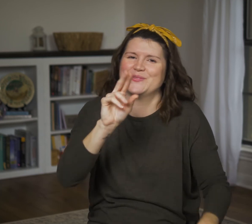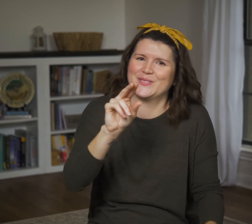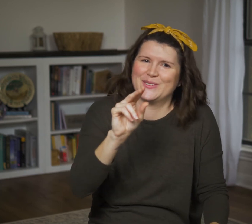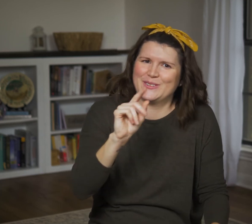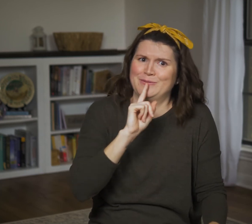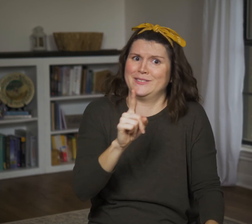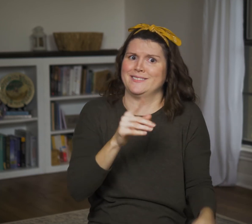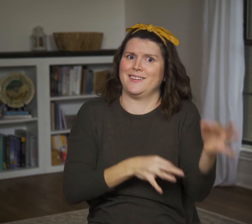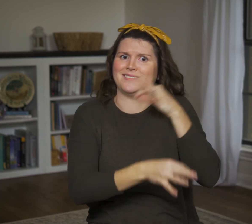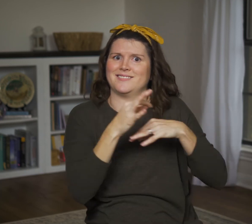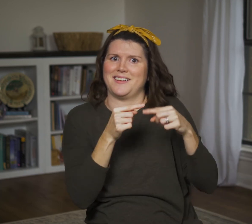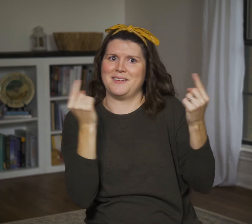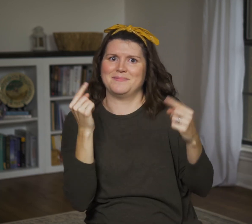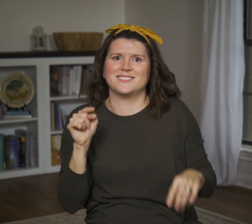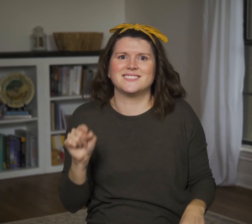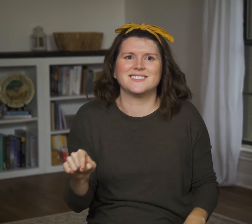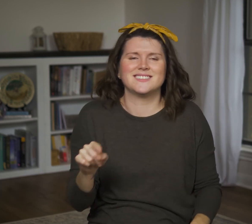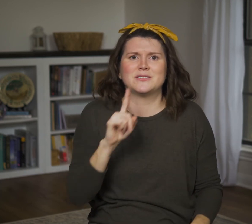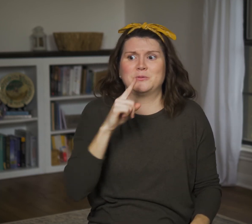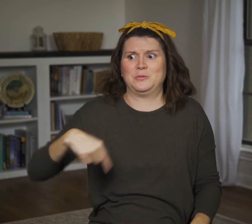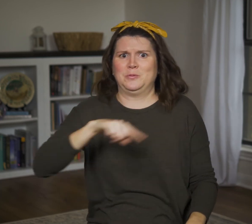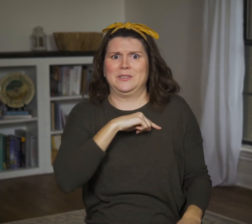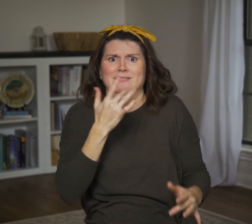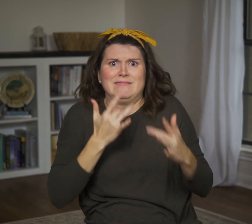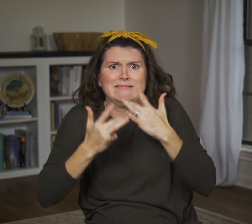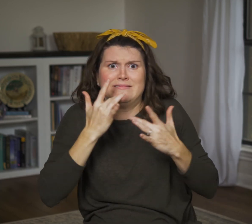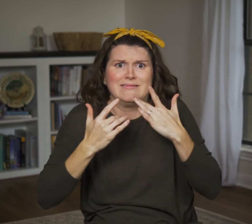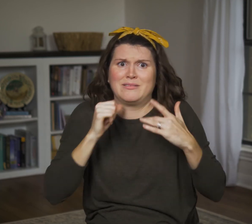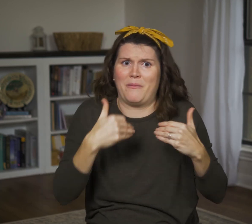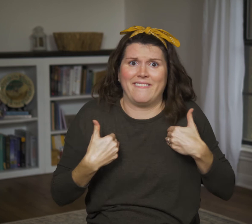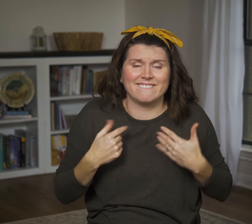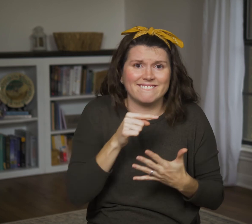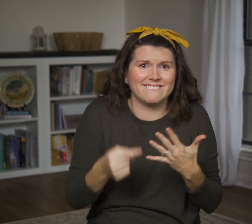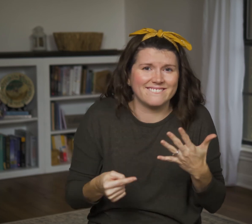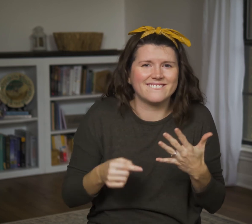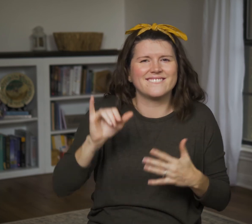but it’s despite the fact that we lack those things.